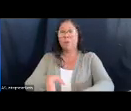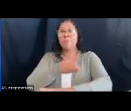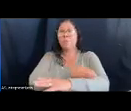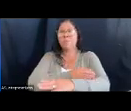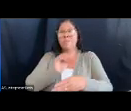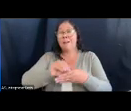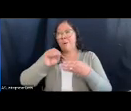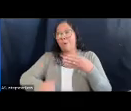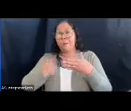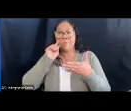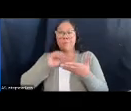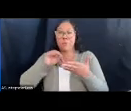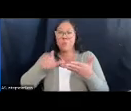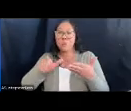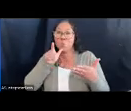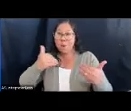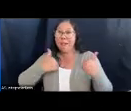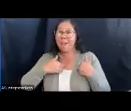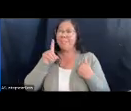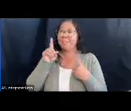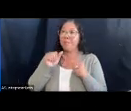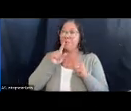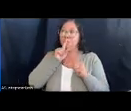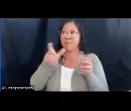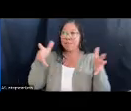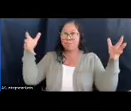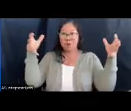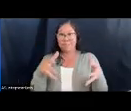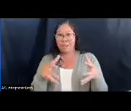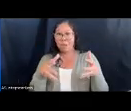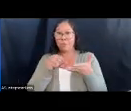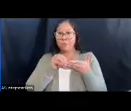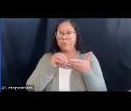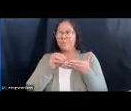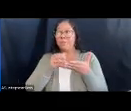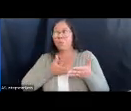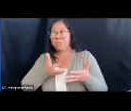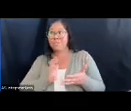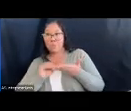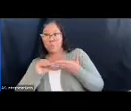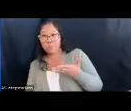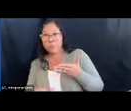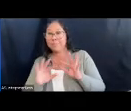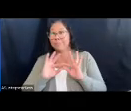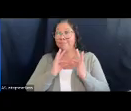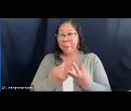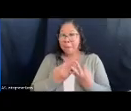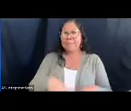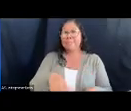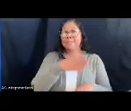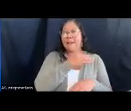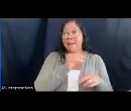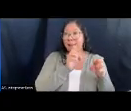with disabilities by bringing together the voices of our students, our families, and our educators.